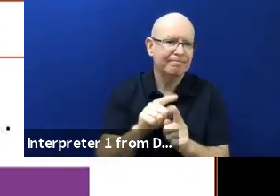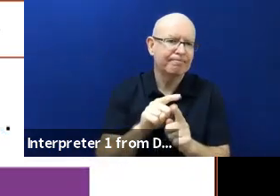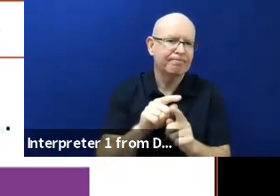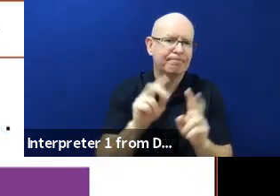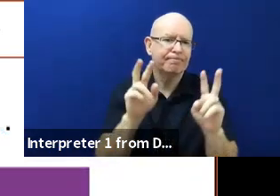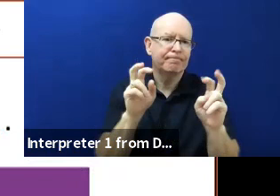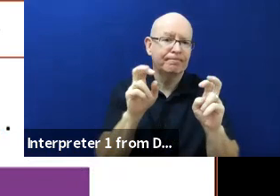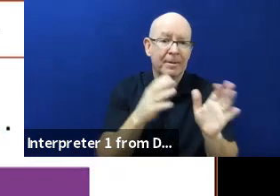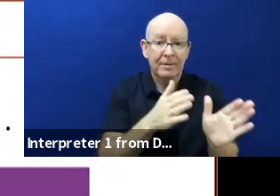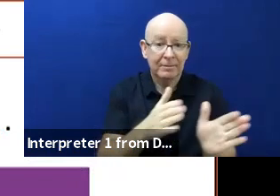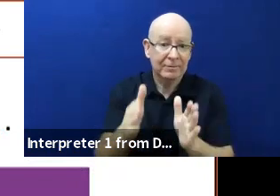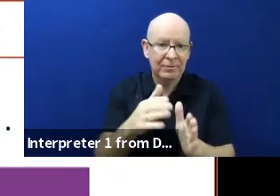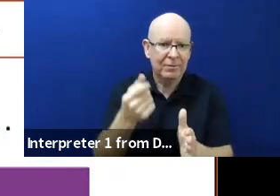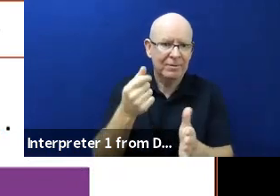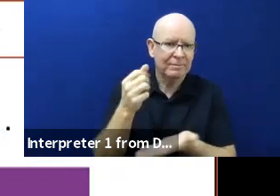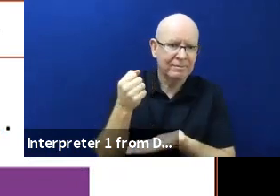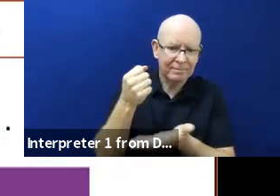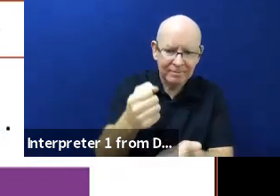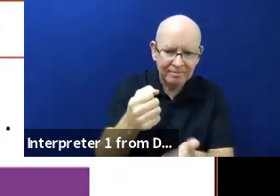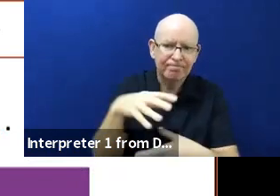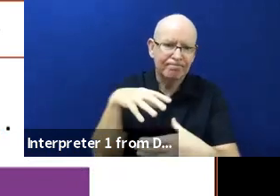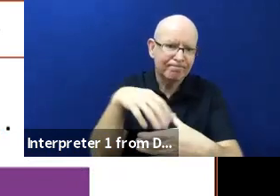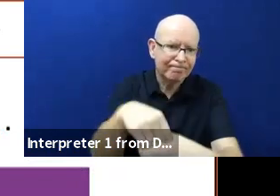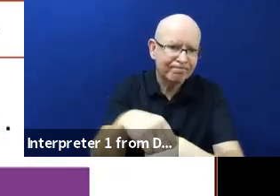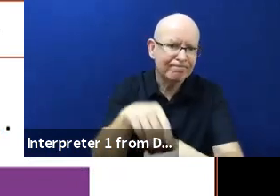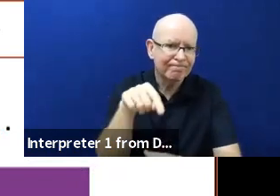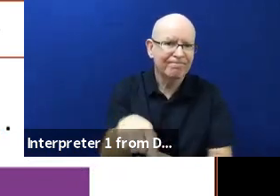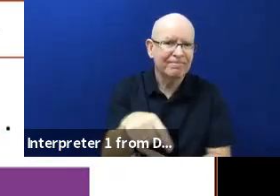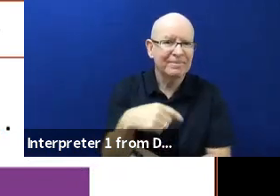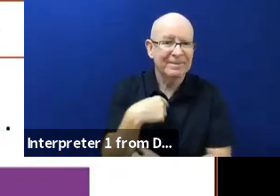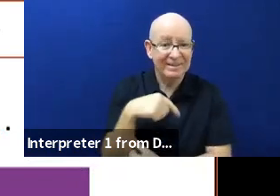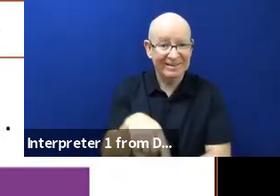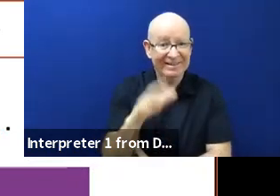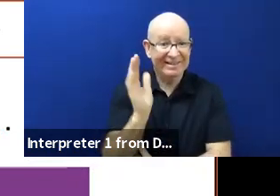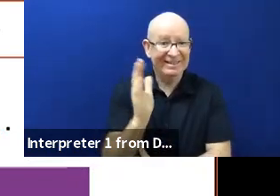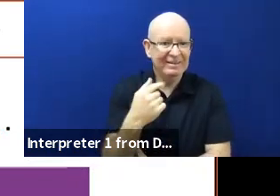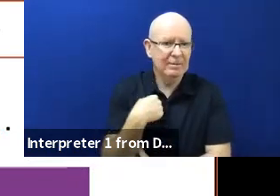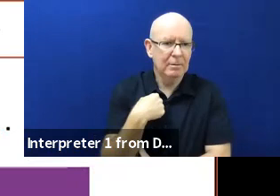concessions and incentives which is drawn on Alex's work as well. So, concessions